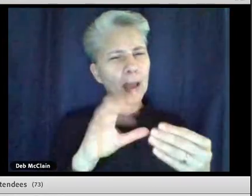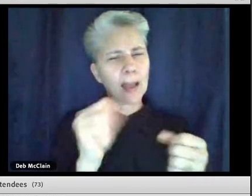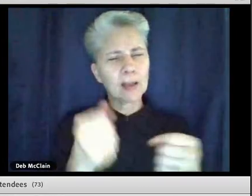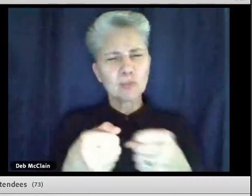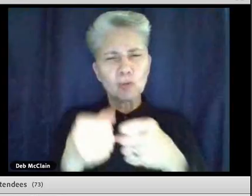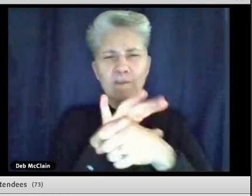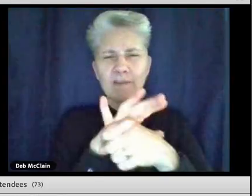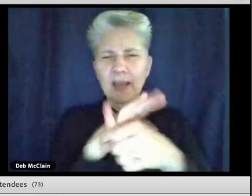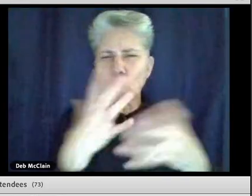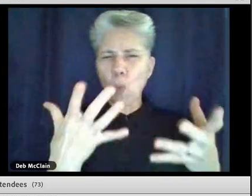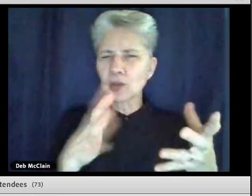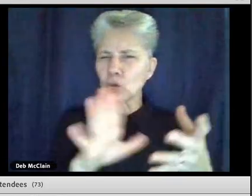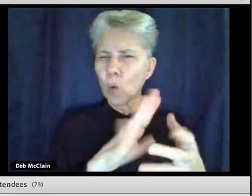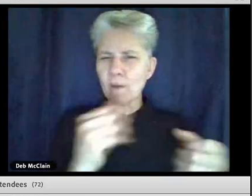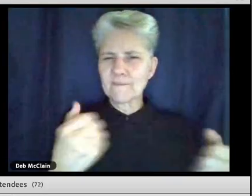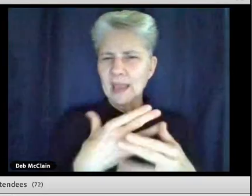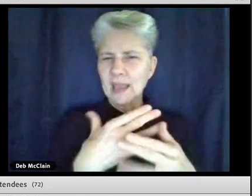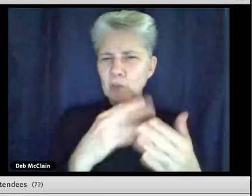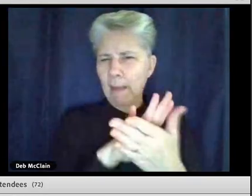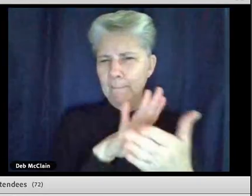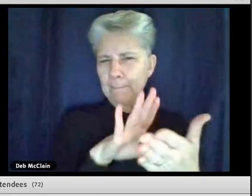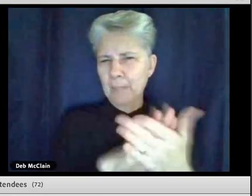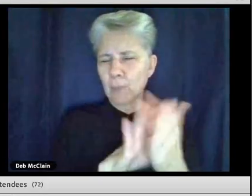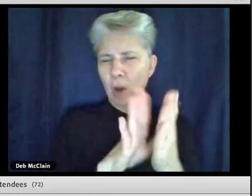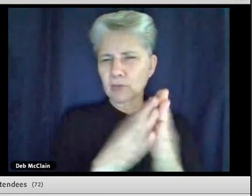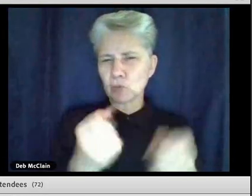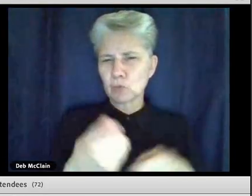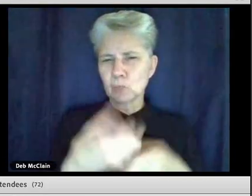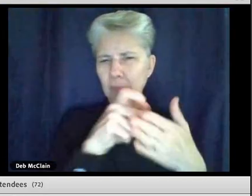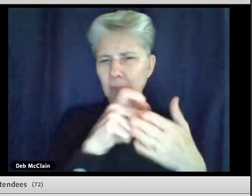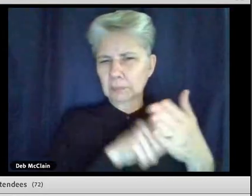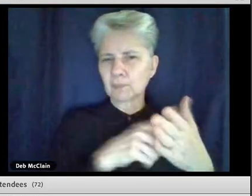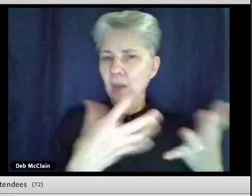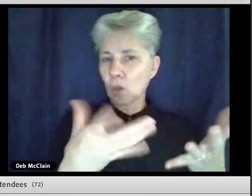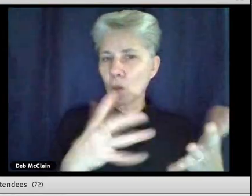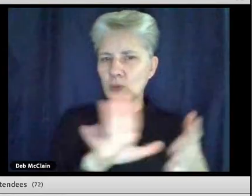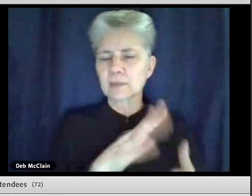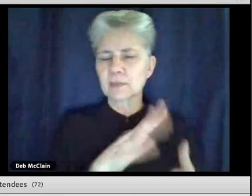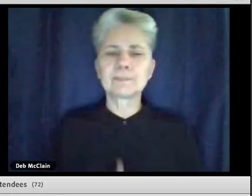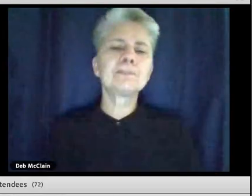So list some of your fears about COVID-19. What are some of your fears on that scratch sheet of paper